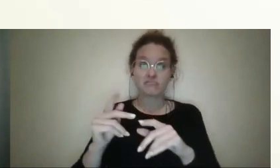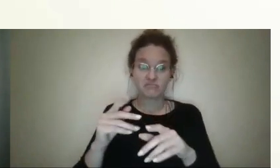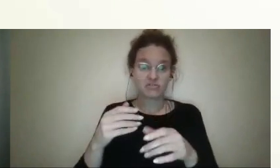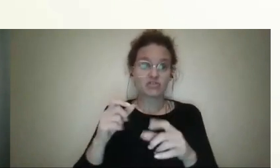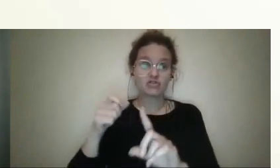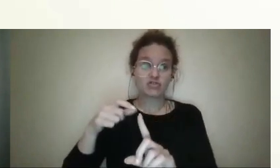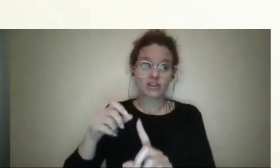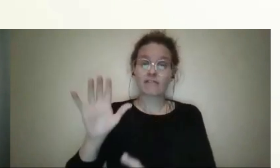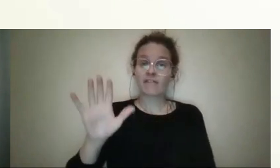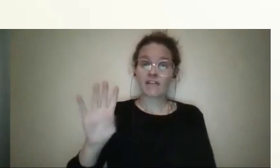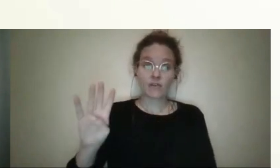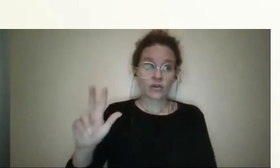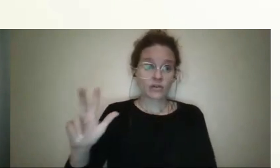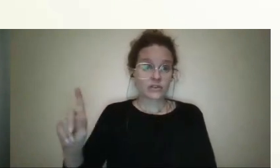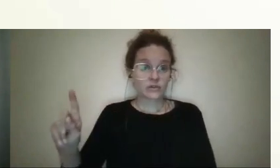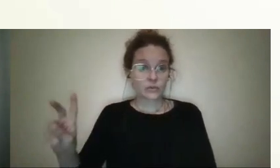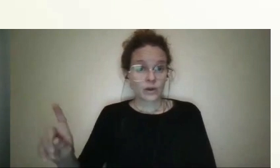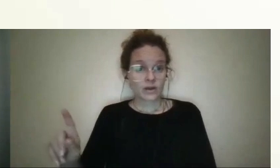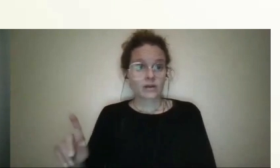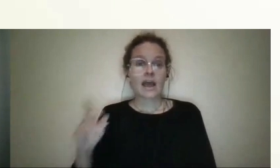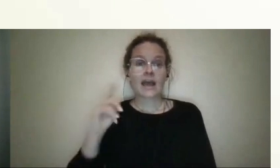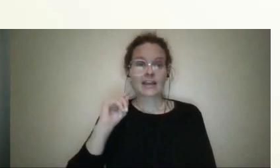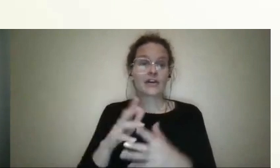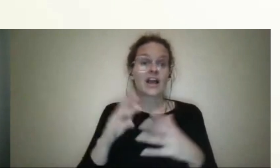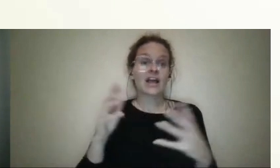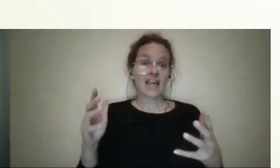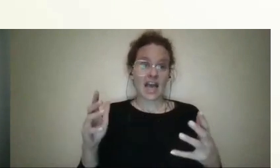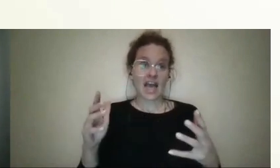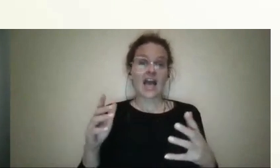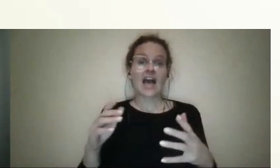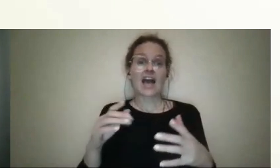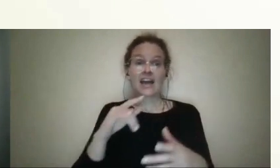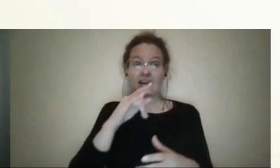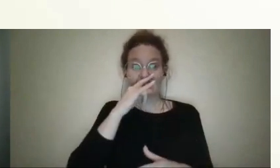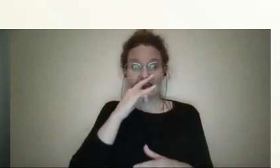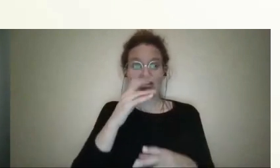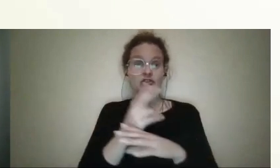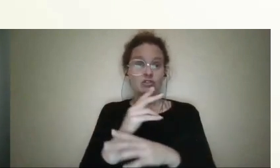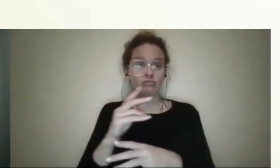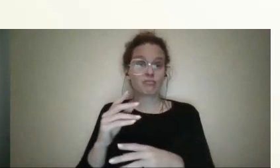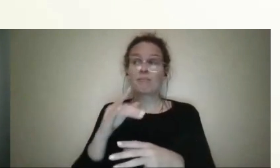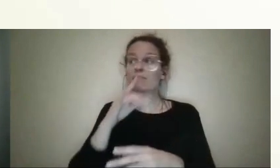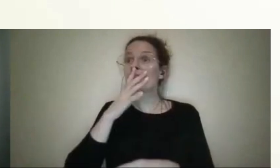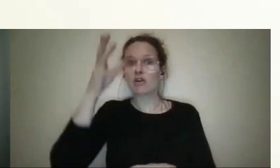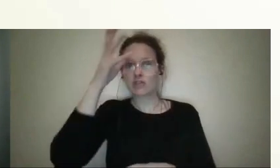four-" I hear a lot of parents at playgrounds use the countdown. Most of the time it works,